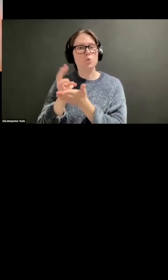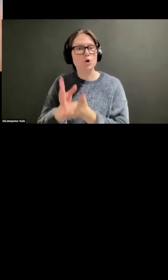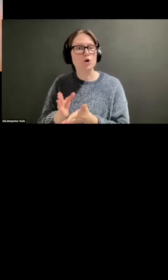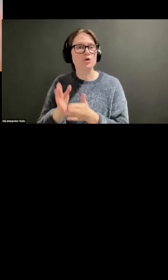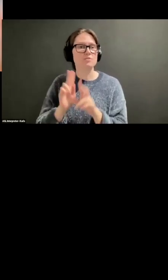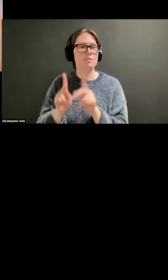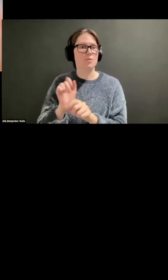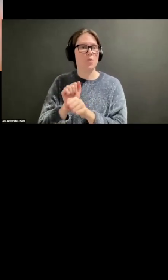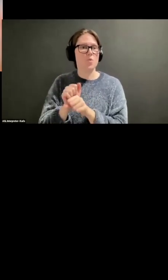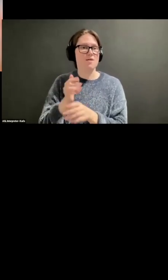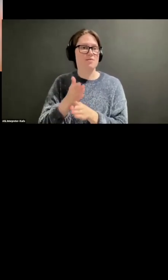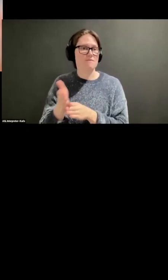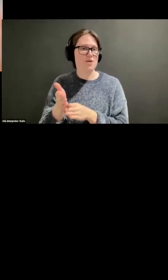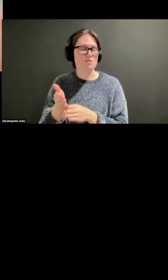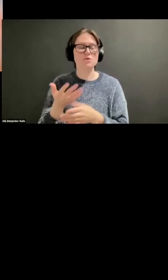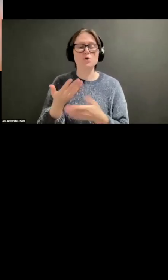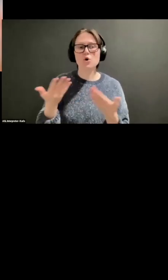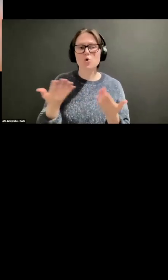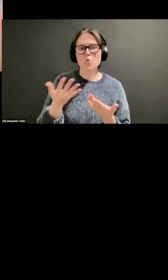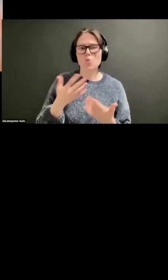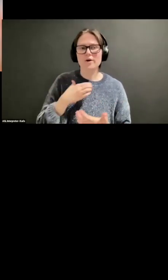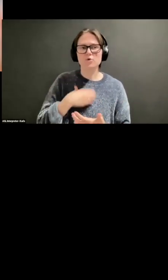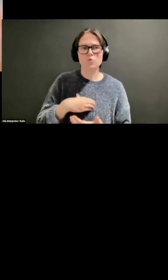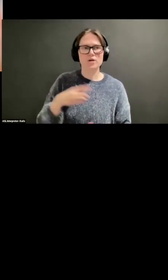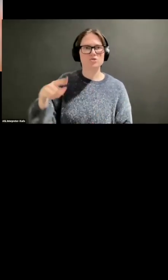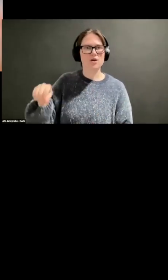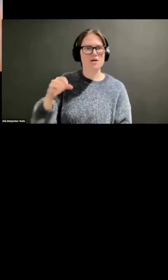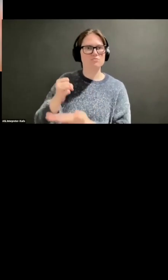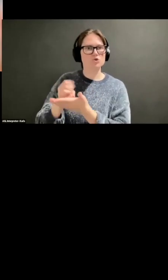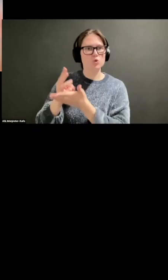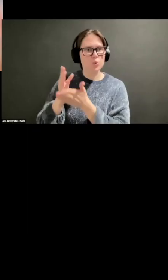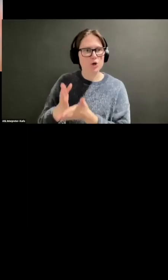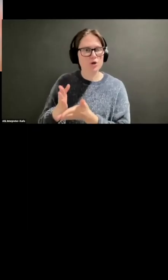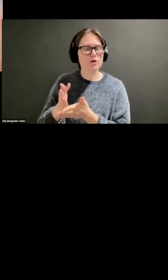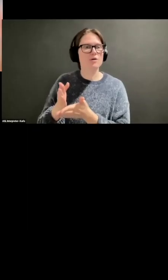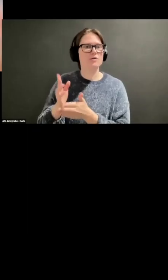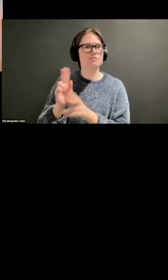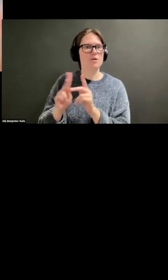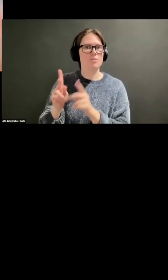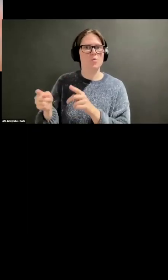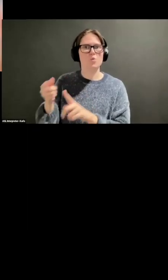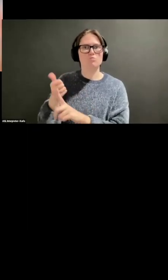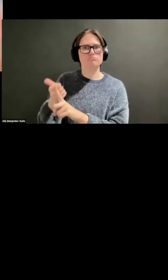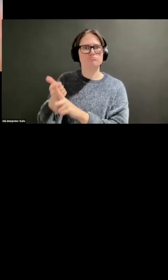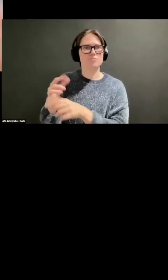do you wish that social workers and those that kind of are part of that certification process, and Yomi